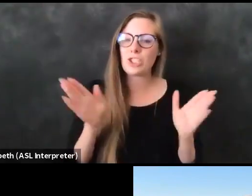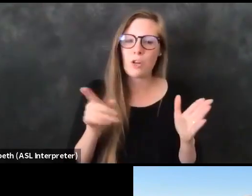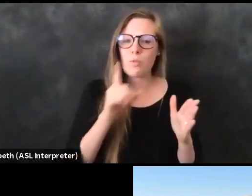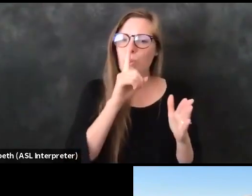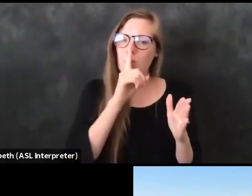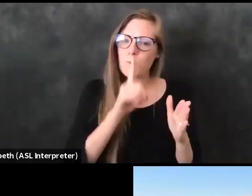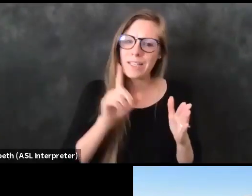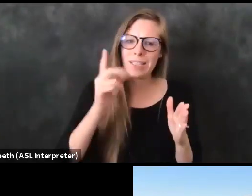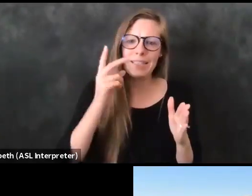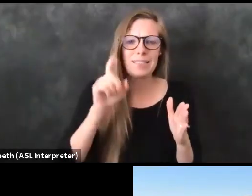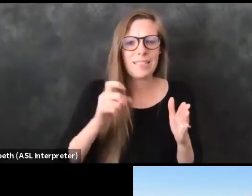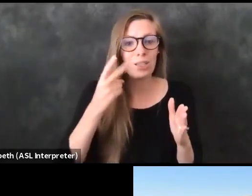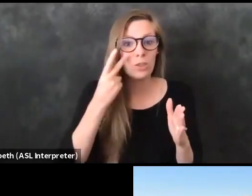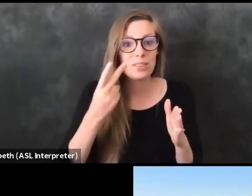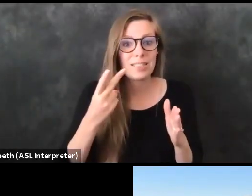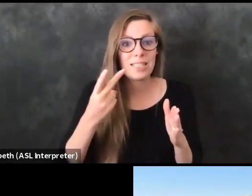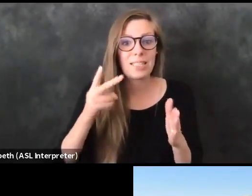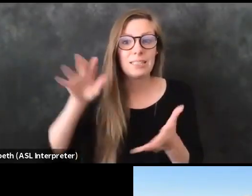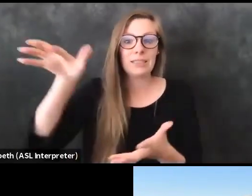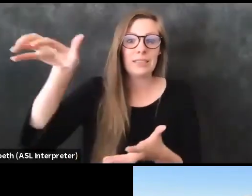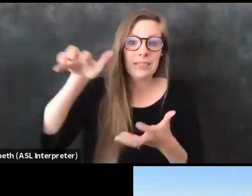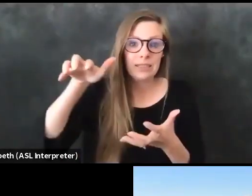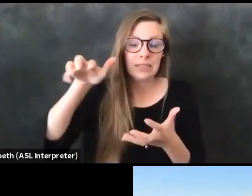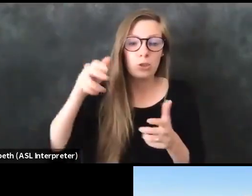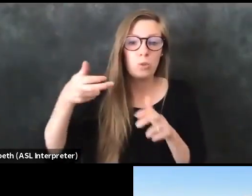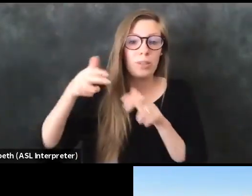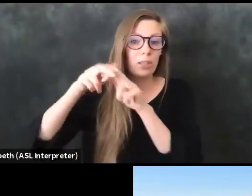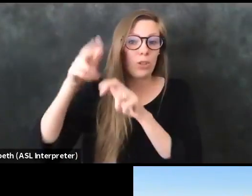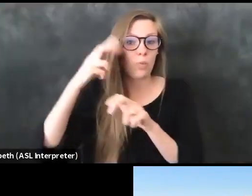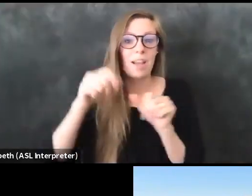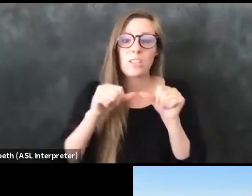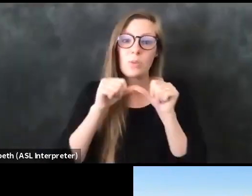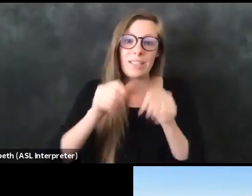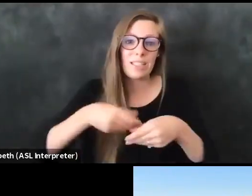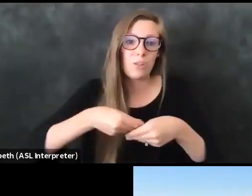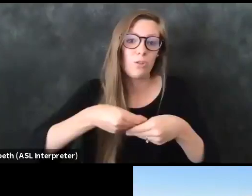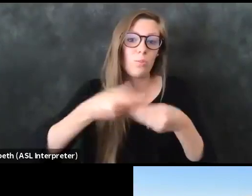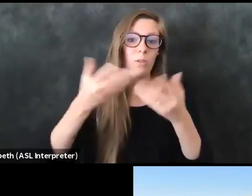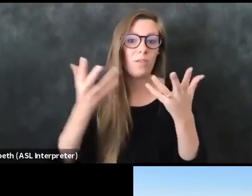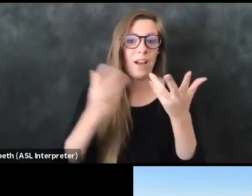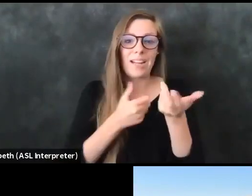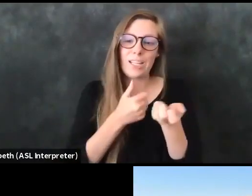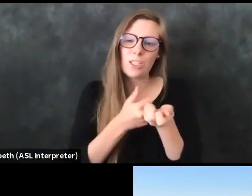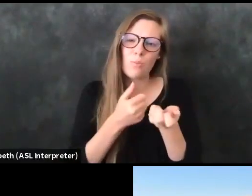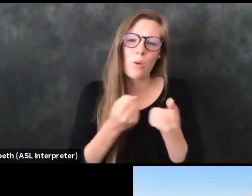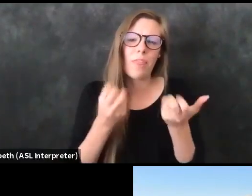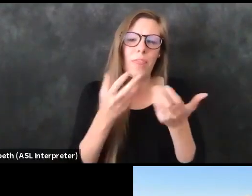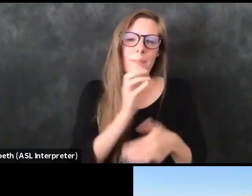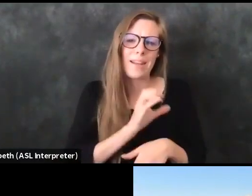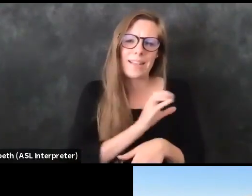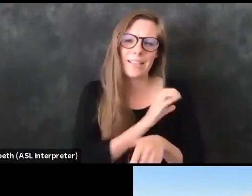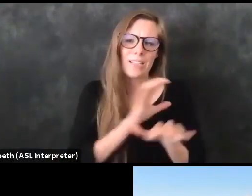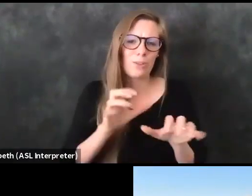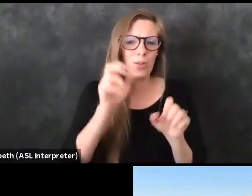allocation increase so that we can maintain that momentum and support the many clinics that are doing amazing work here in our county and really see an